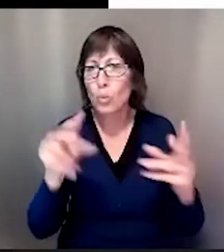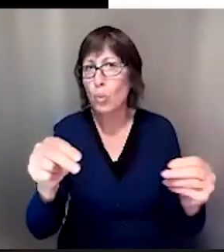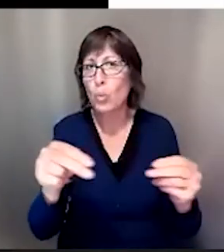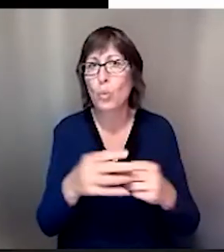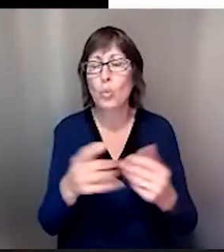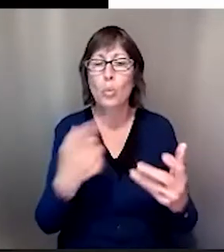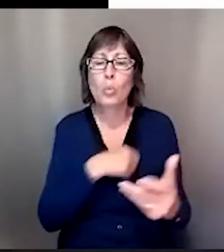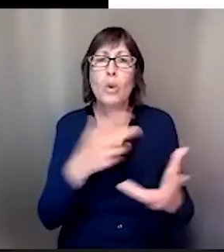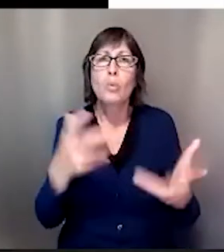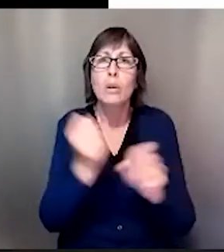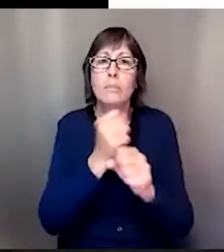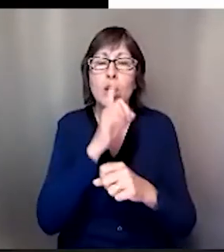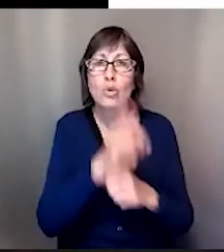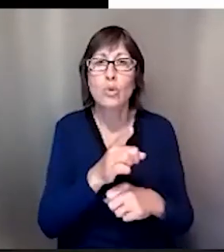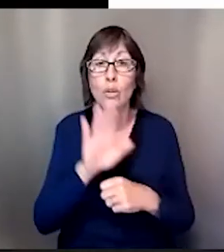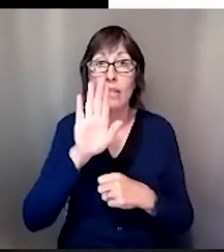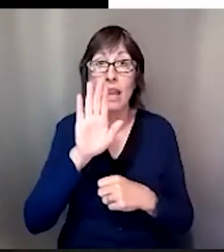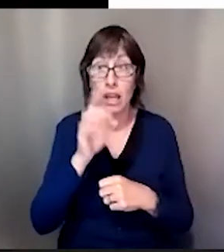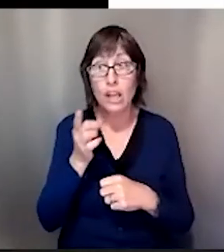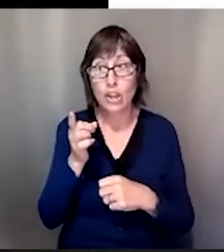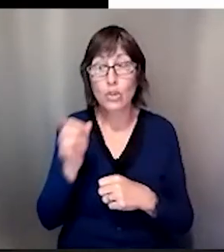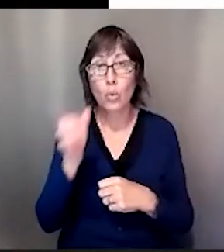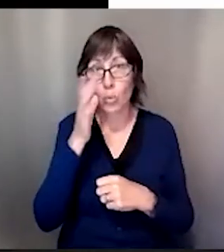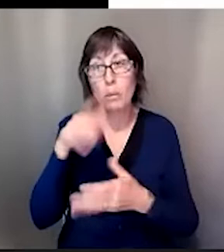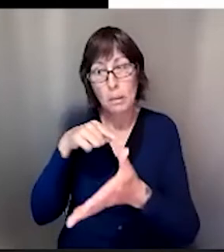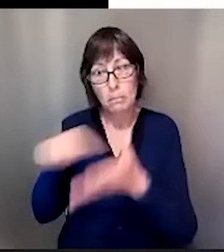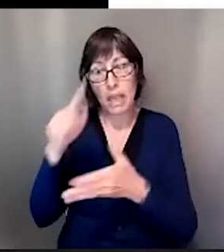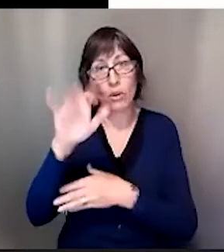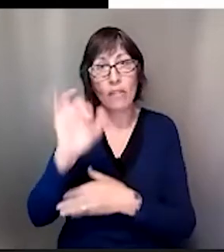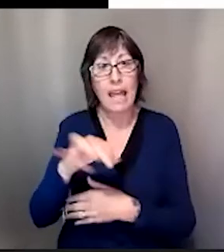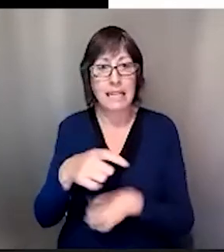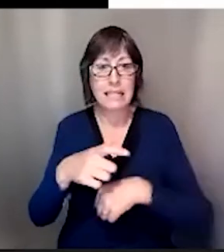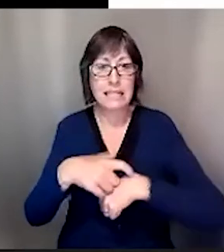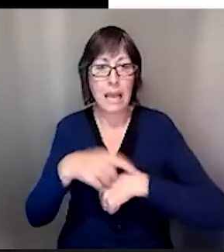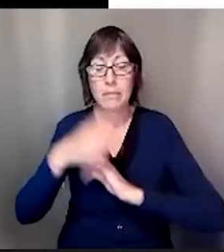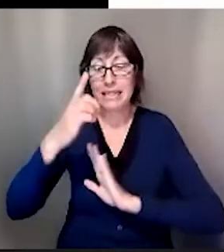to ensure you are compensated for that time, so design and development will be after the